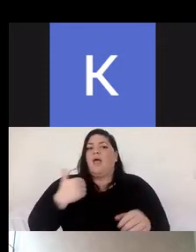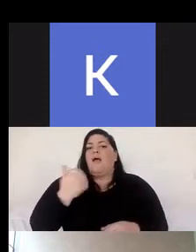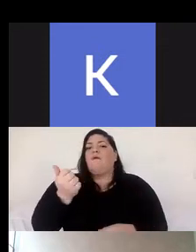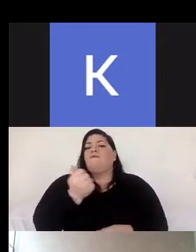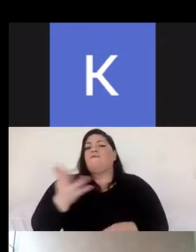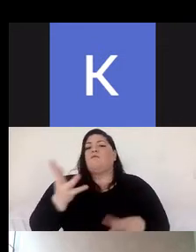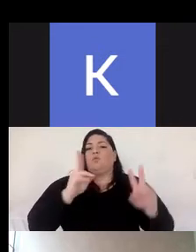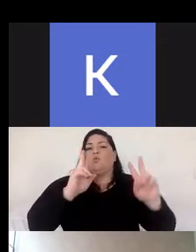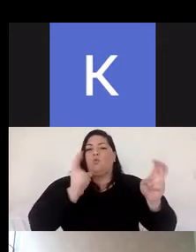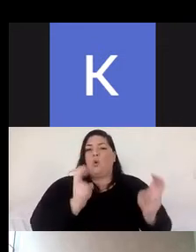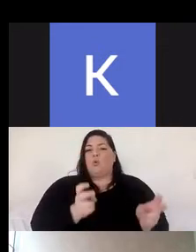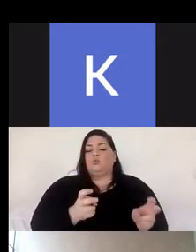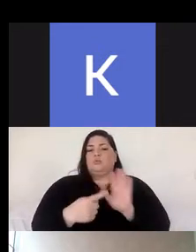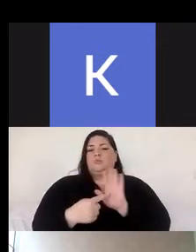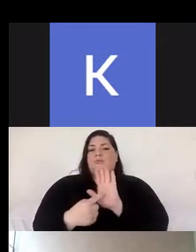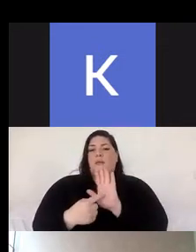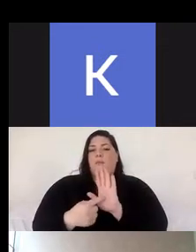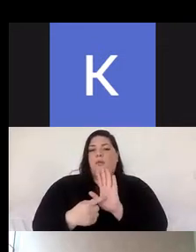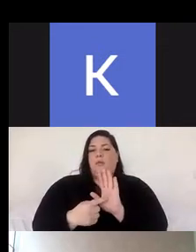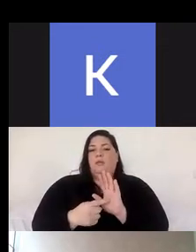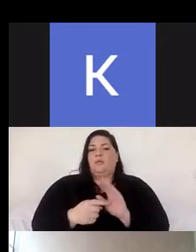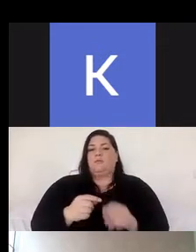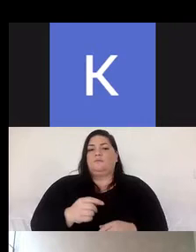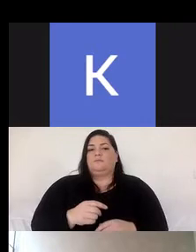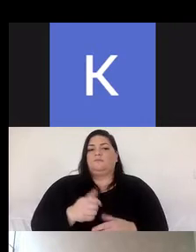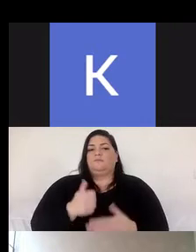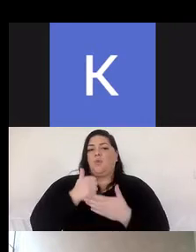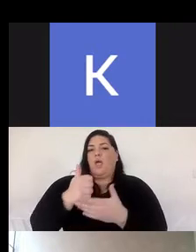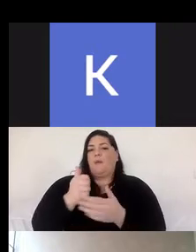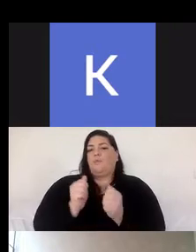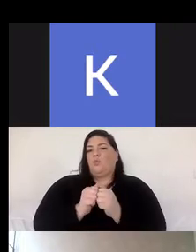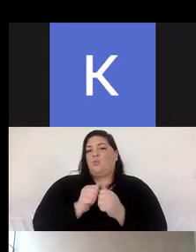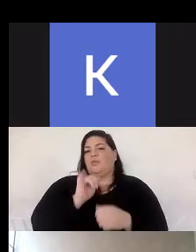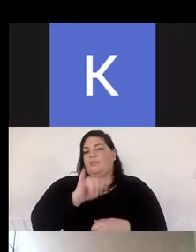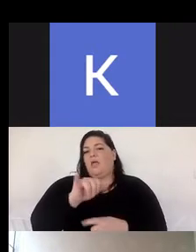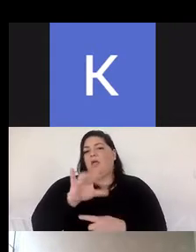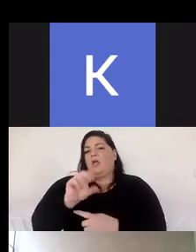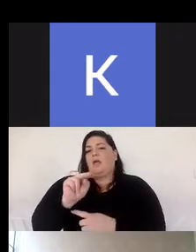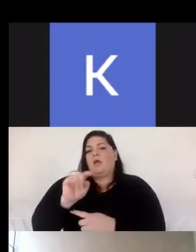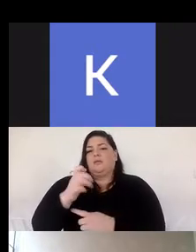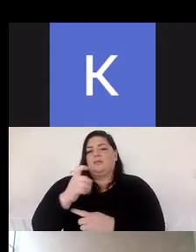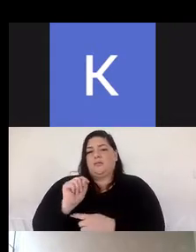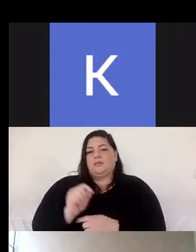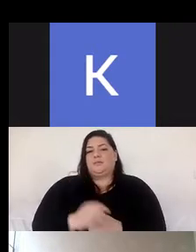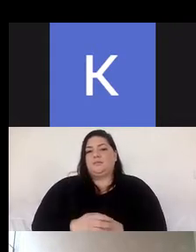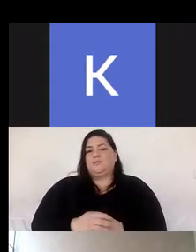a nice job of walking through or illustrating context. So what I'll do next is read the next slide